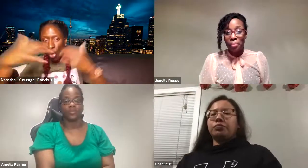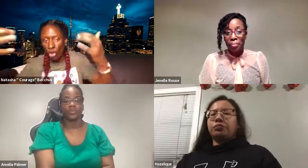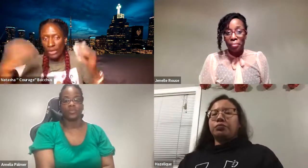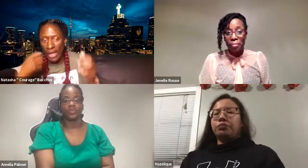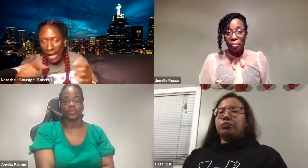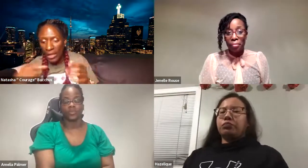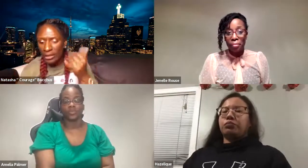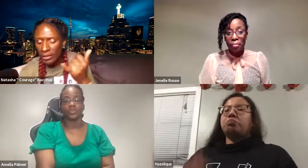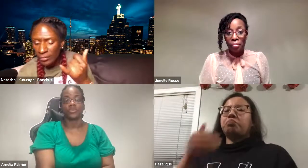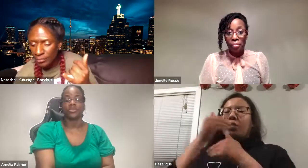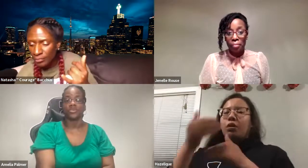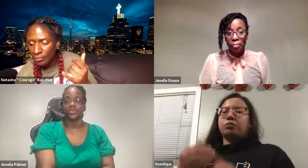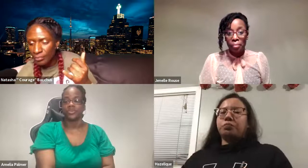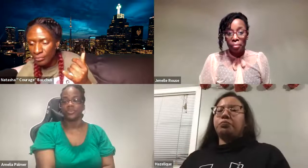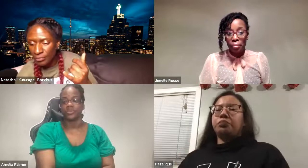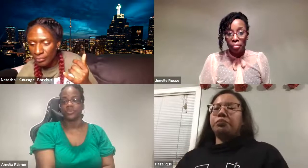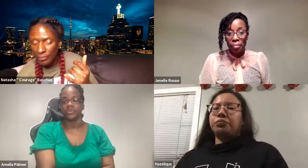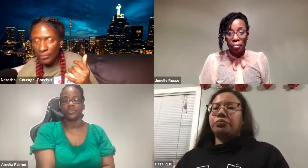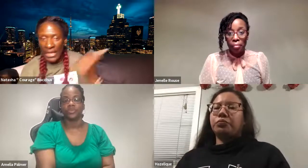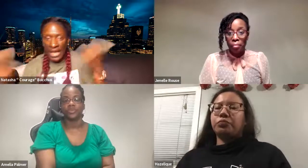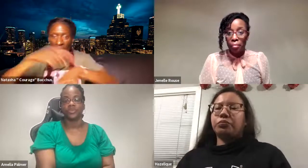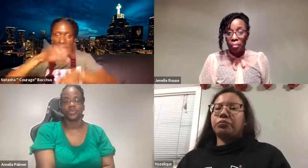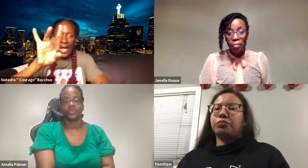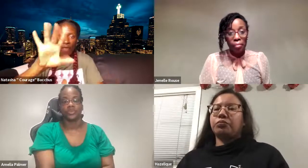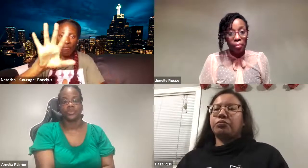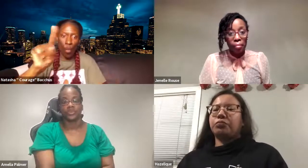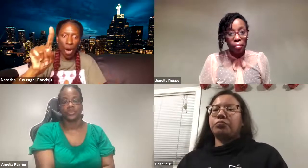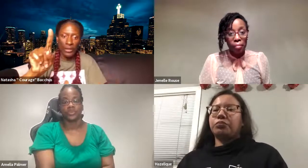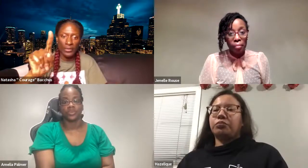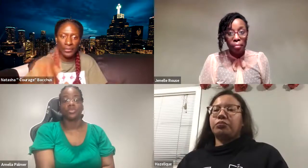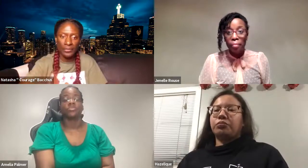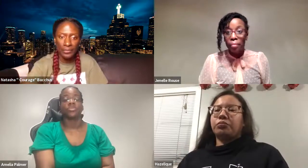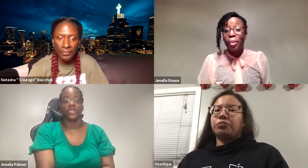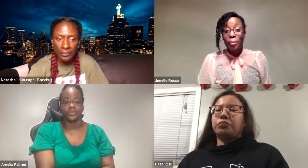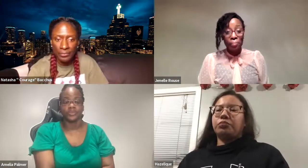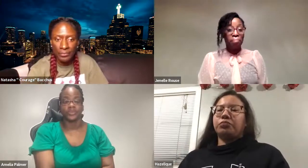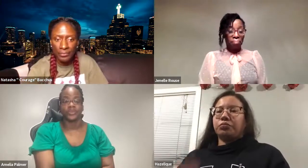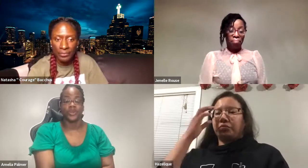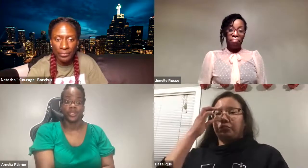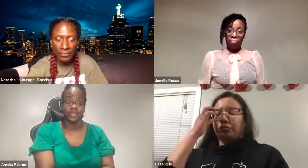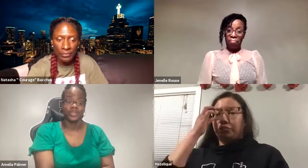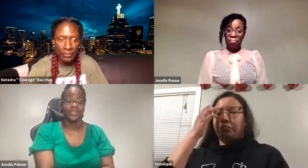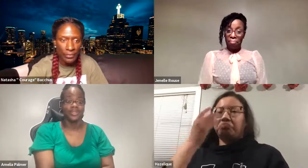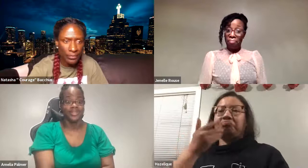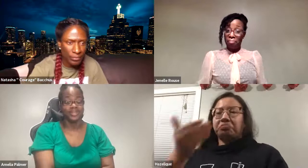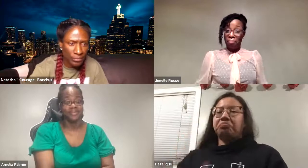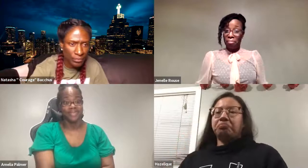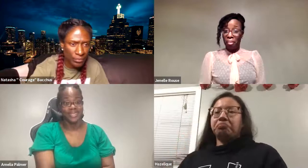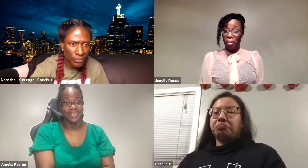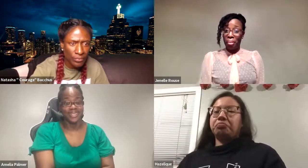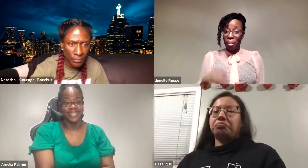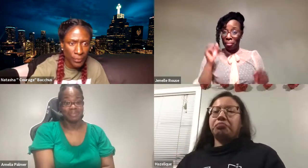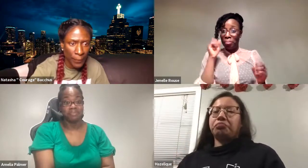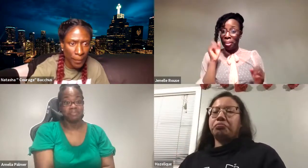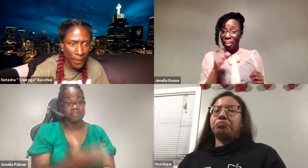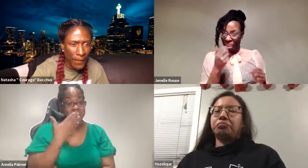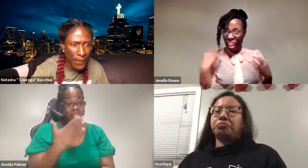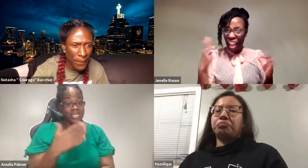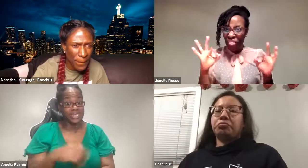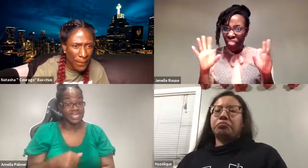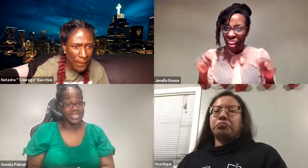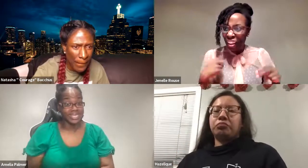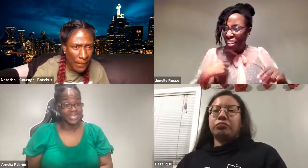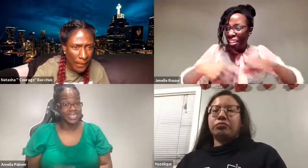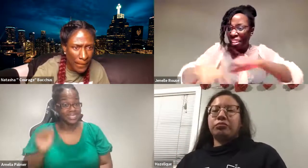um anything else? next question? so we have 851 wow